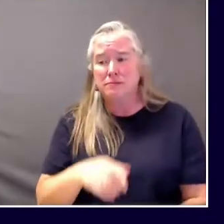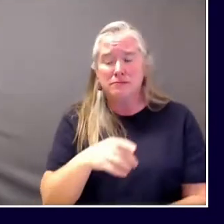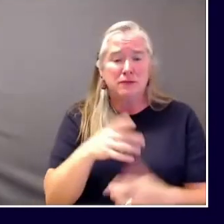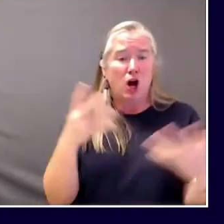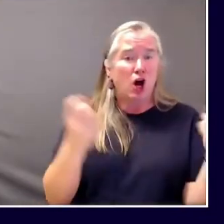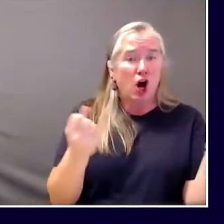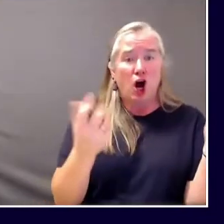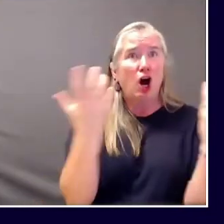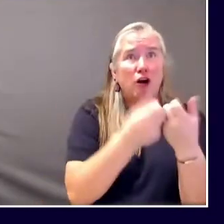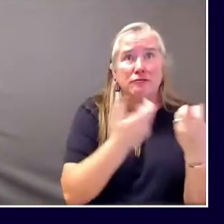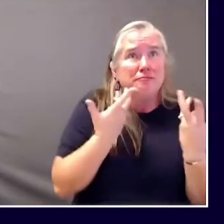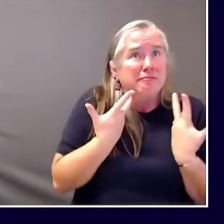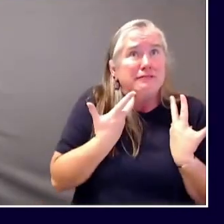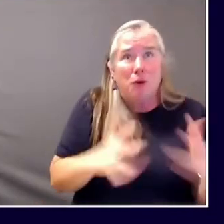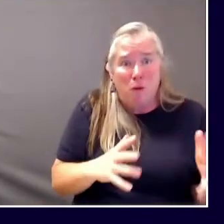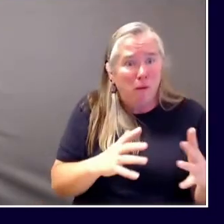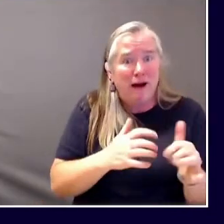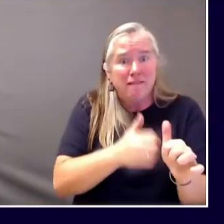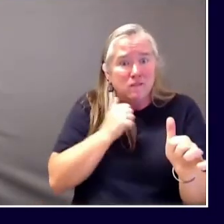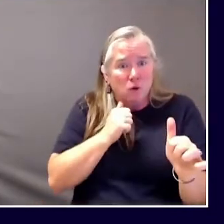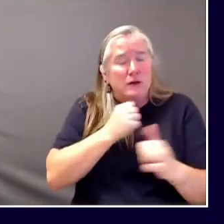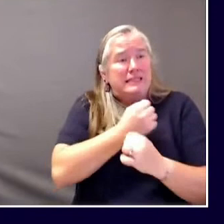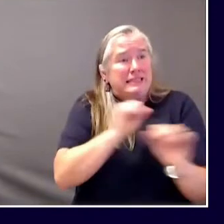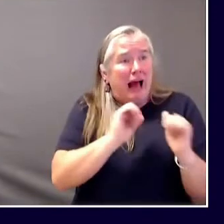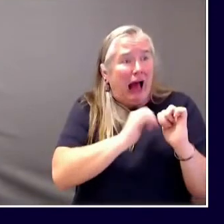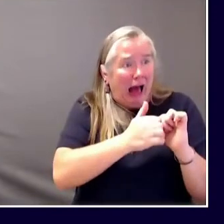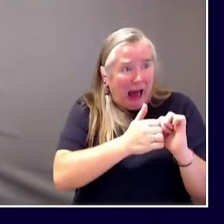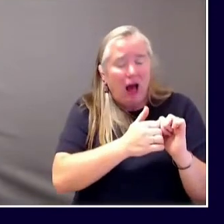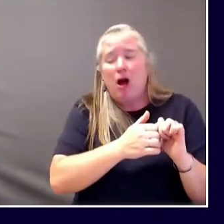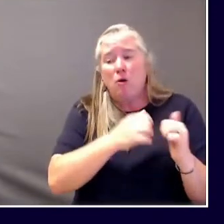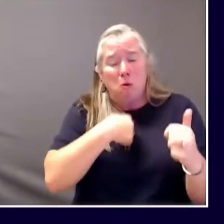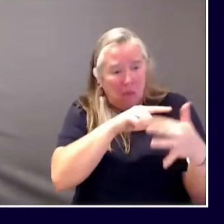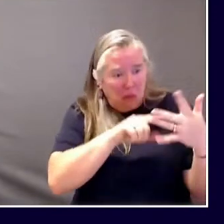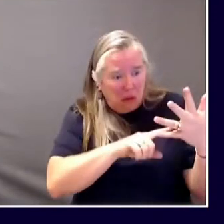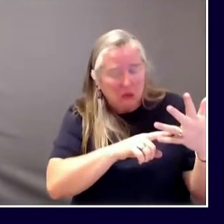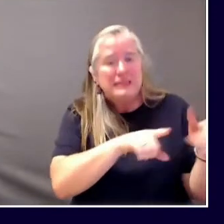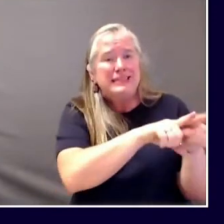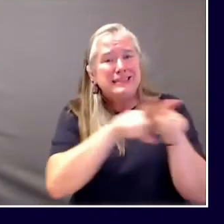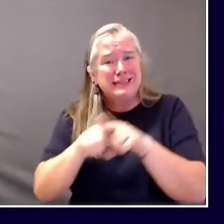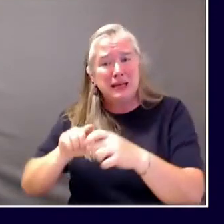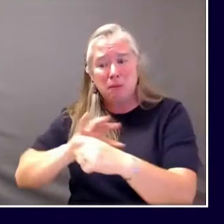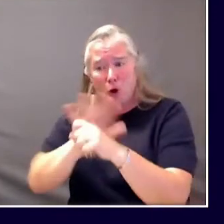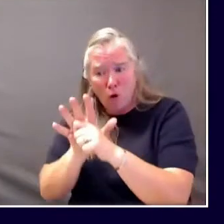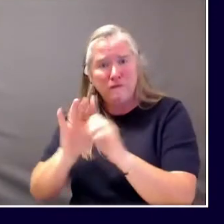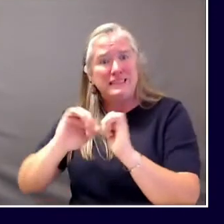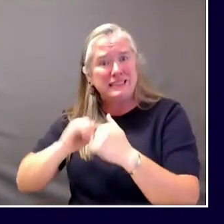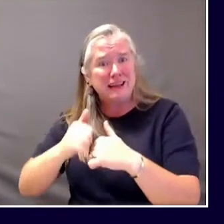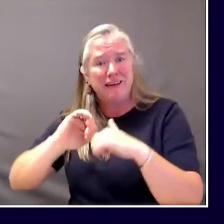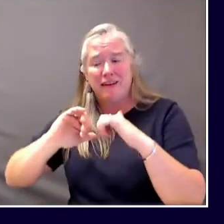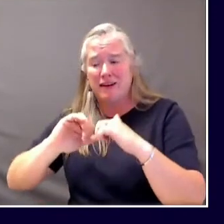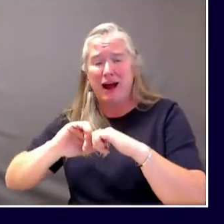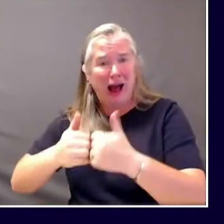us to be healthy and safe